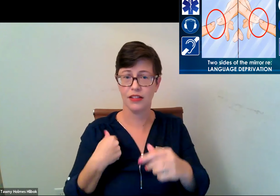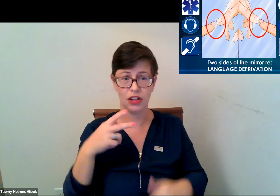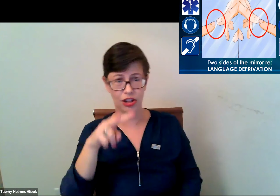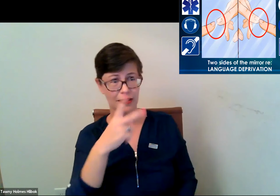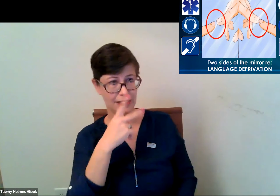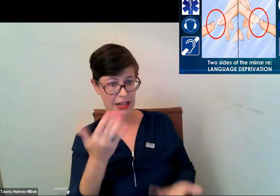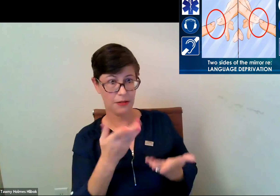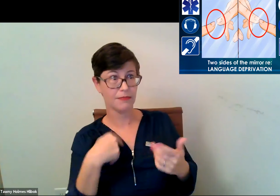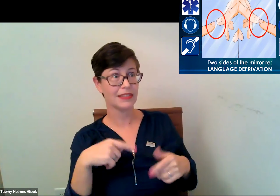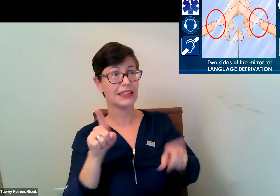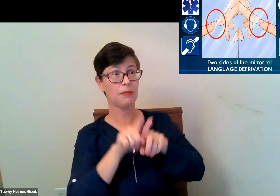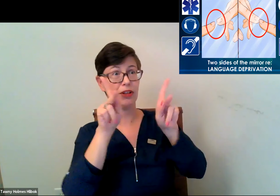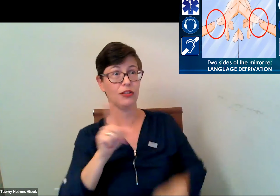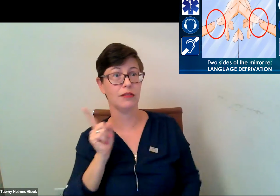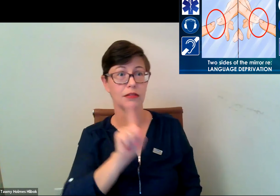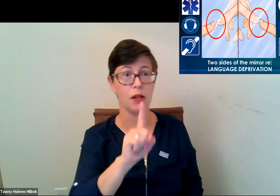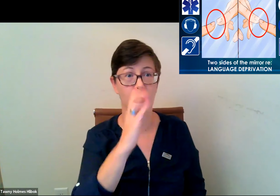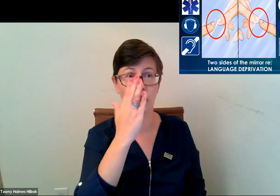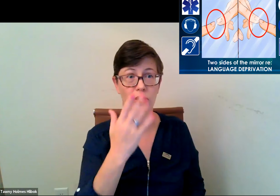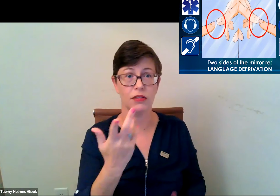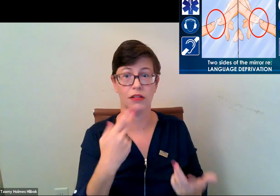Which mirror, do you want to look into which mirror, do you see yourself in.